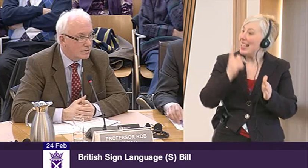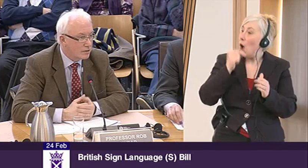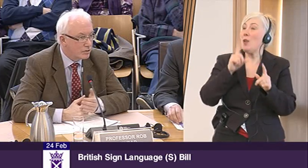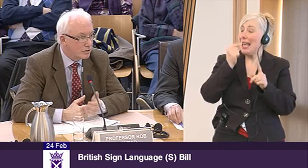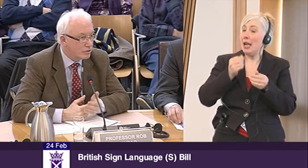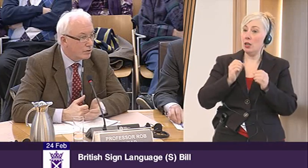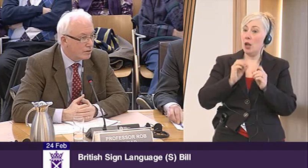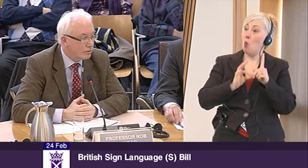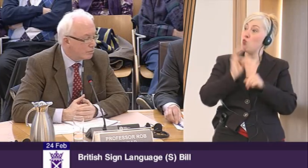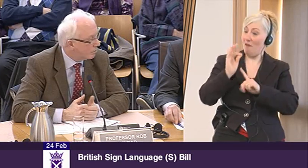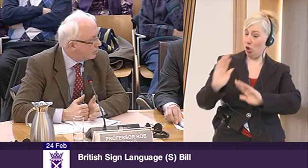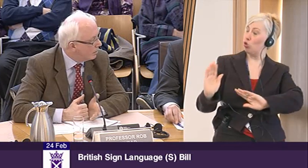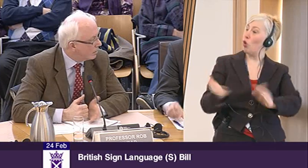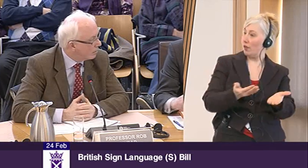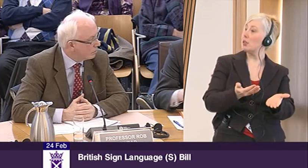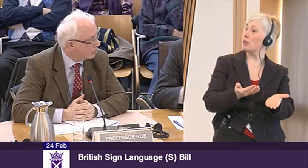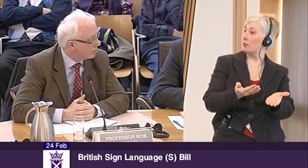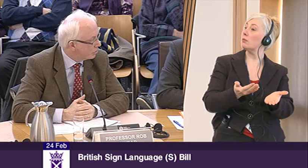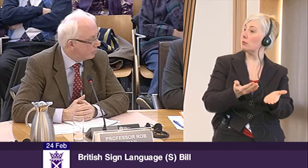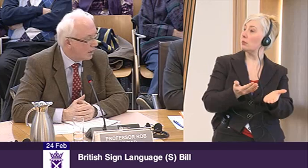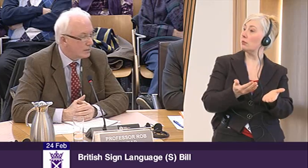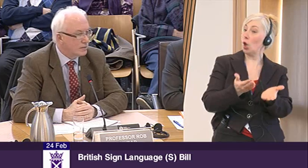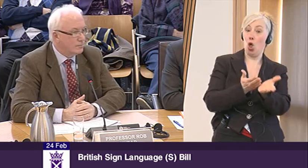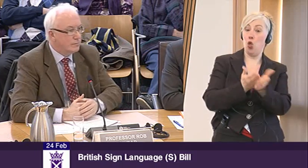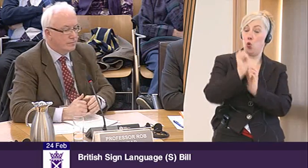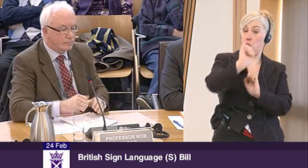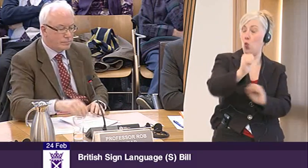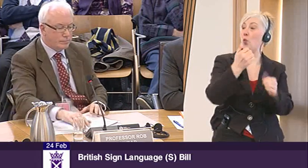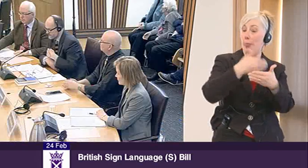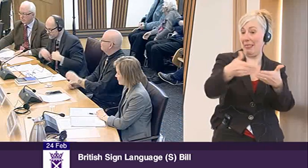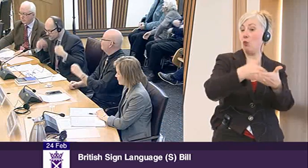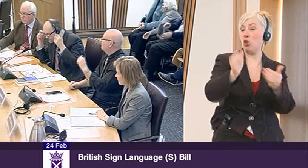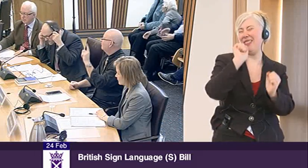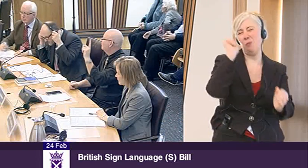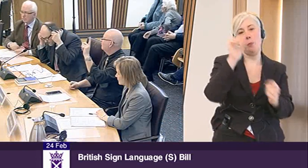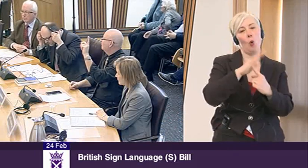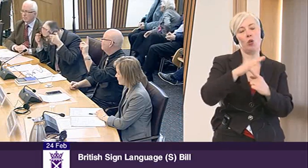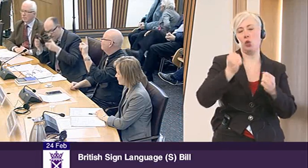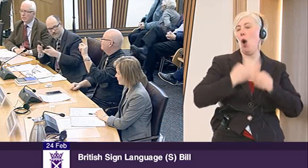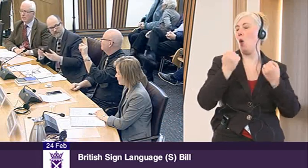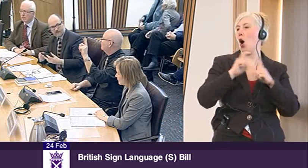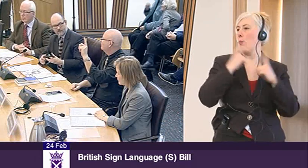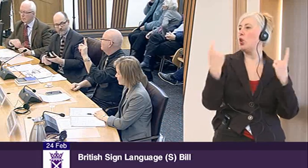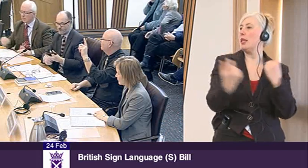services in the language—are very important to our community.